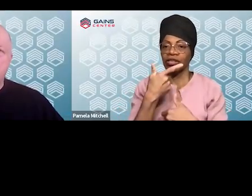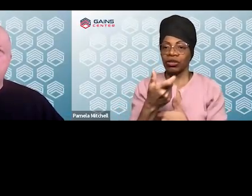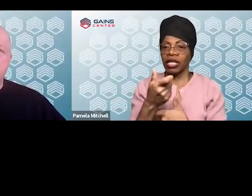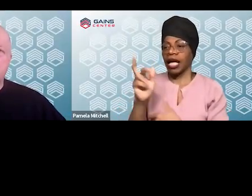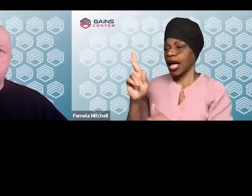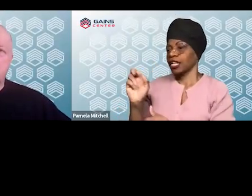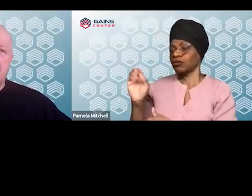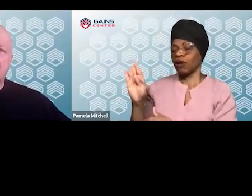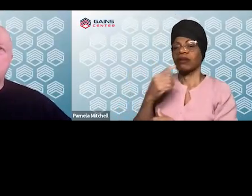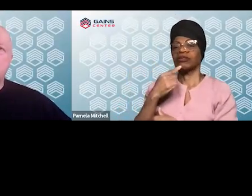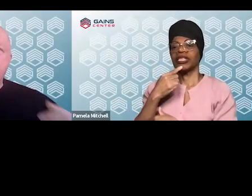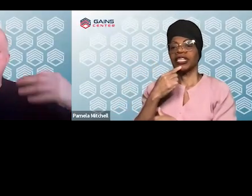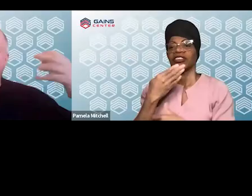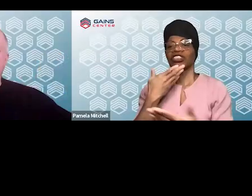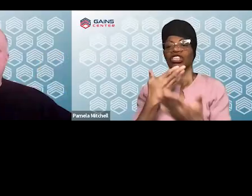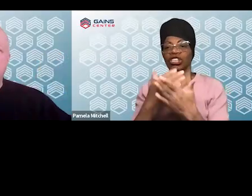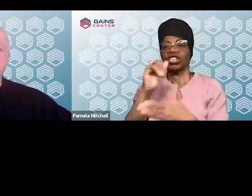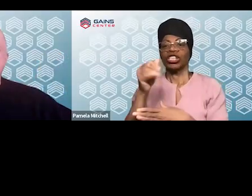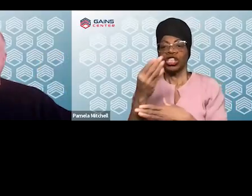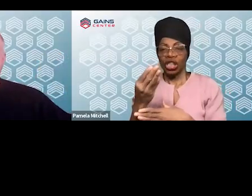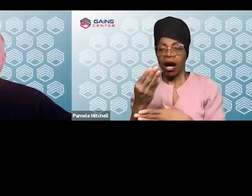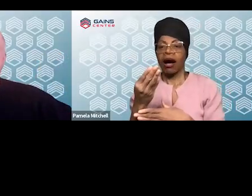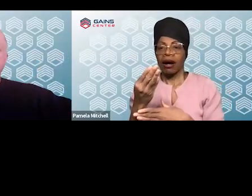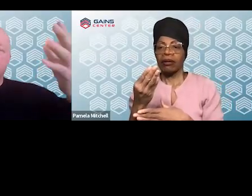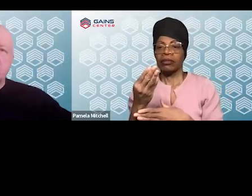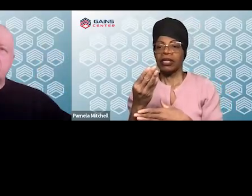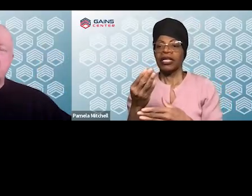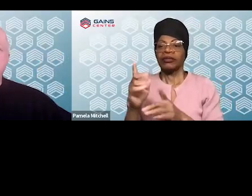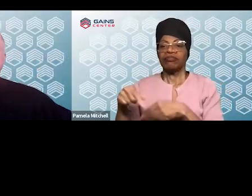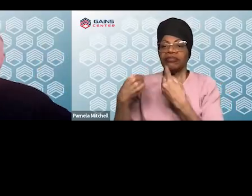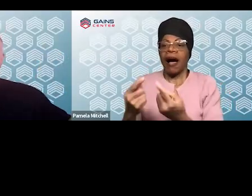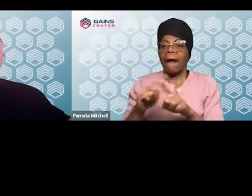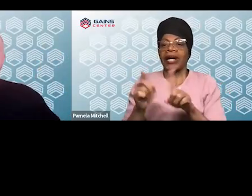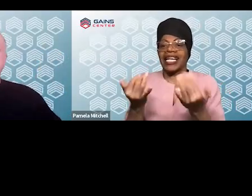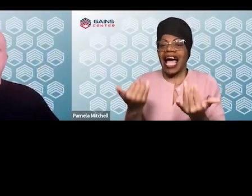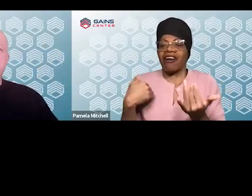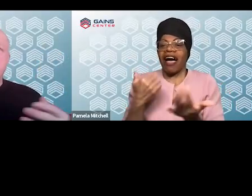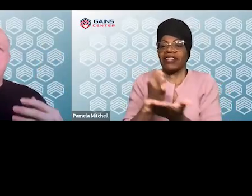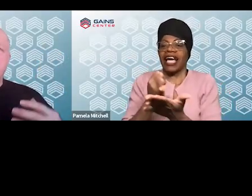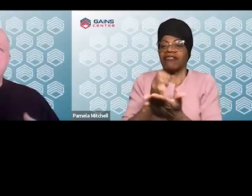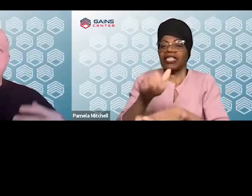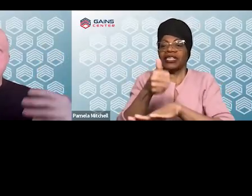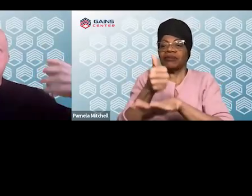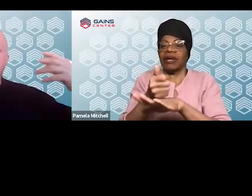for opioid use disorder out there. We now have an evidence-based treatment for people with opioid use disorder,